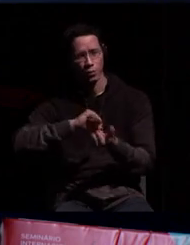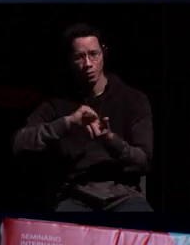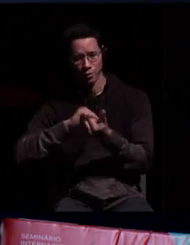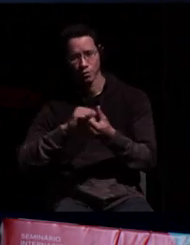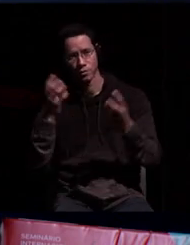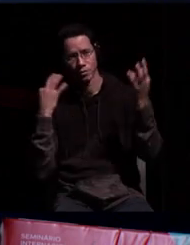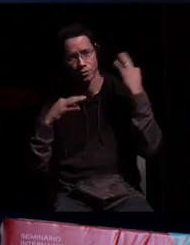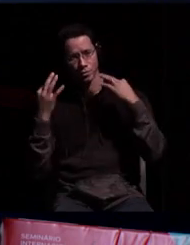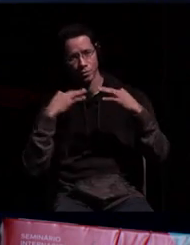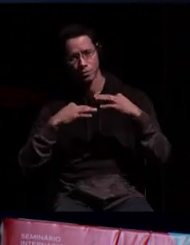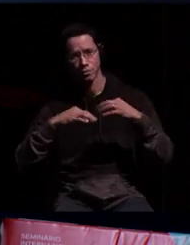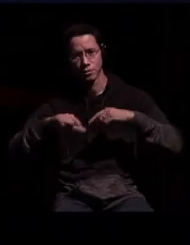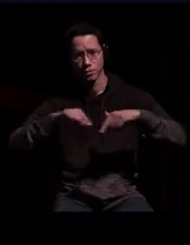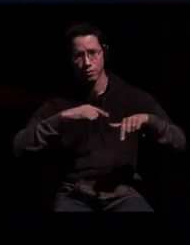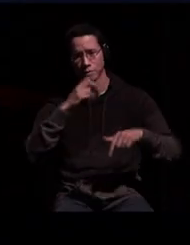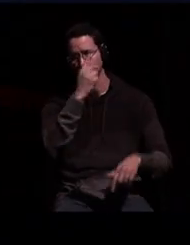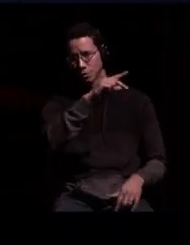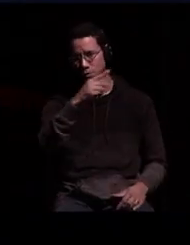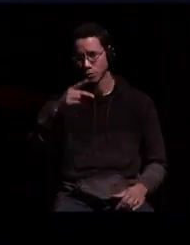and for clients.